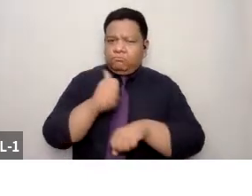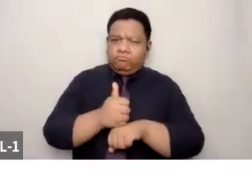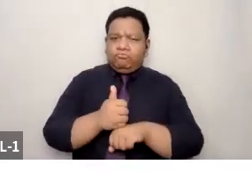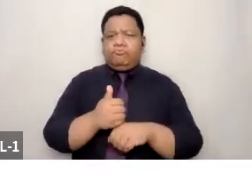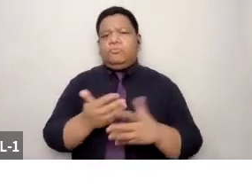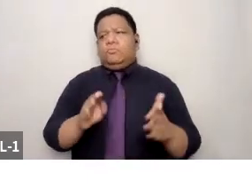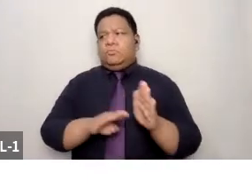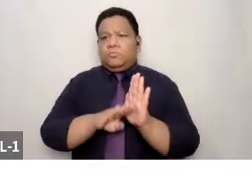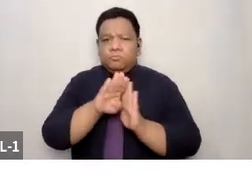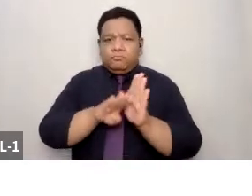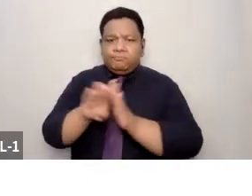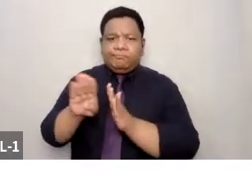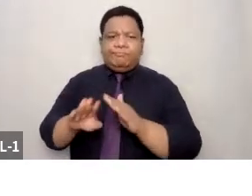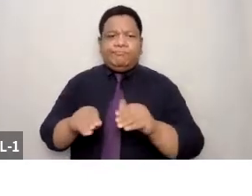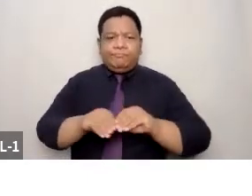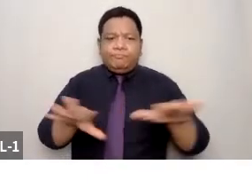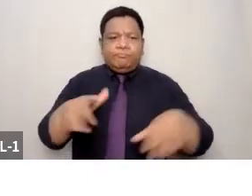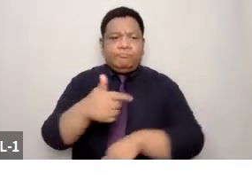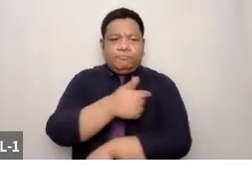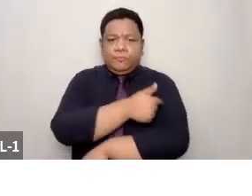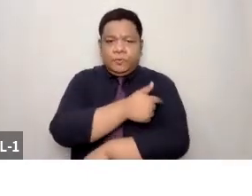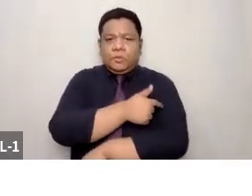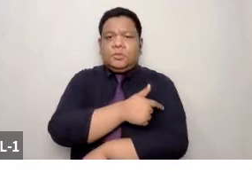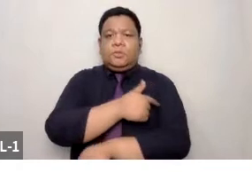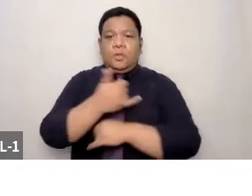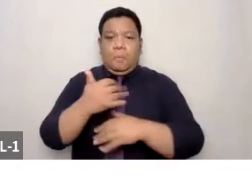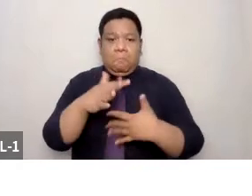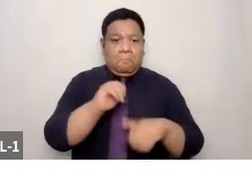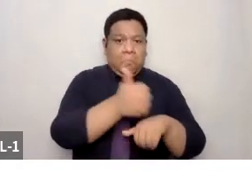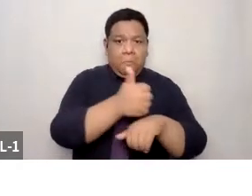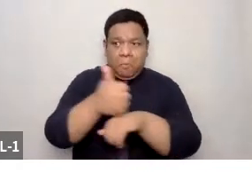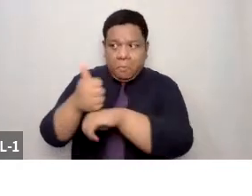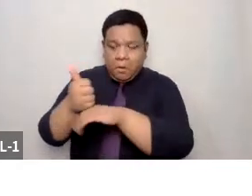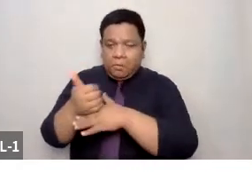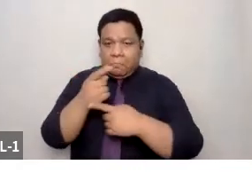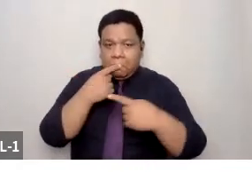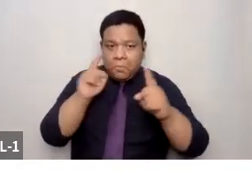As of now vaccines are being developed and we are already on the global rollout.